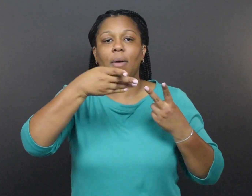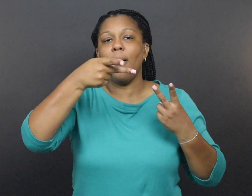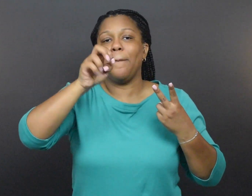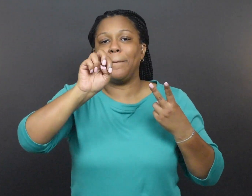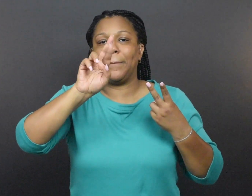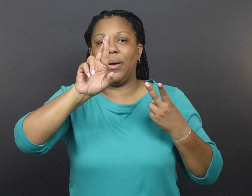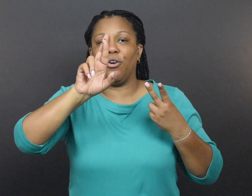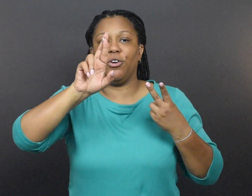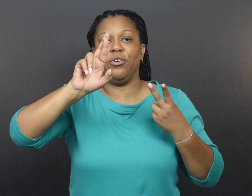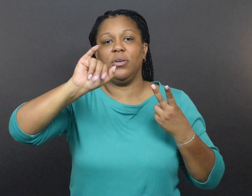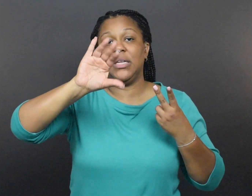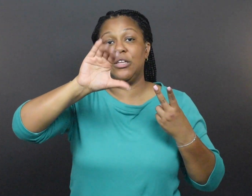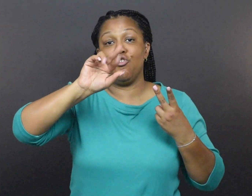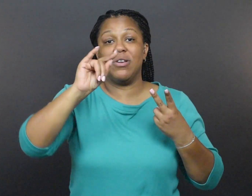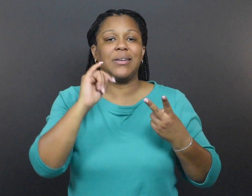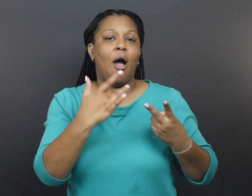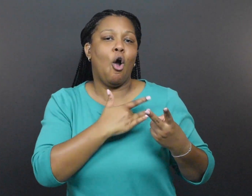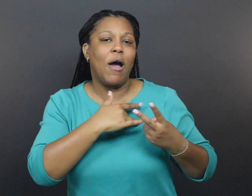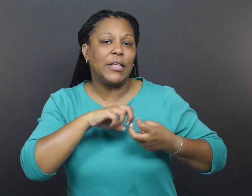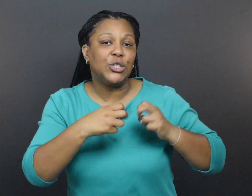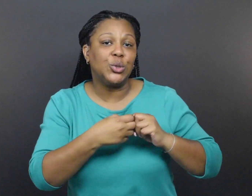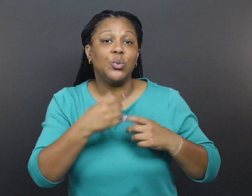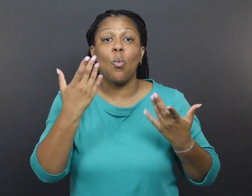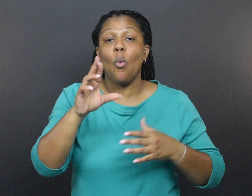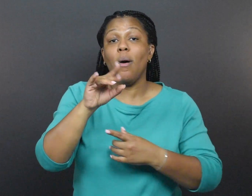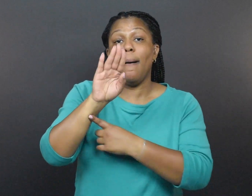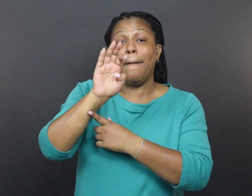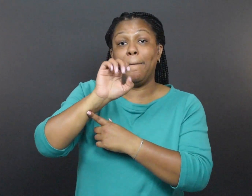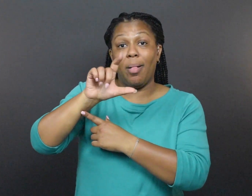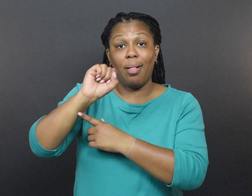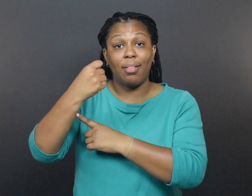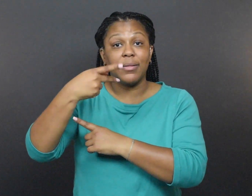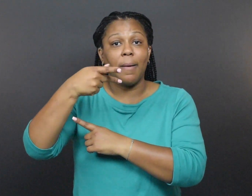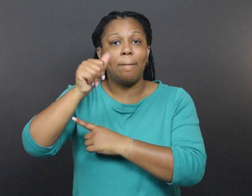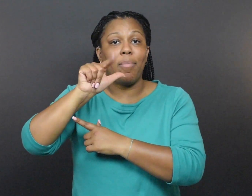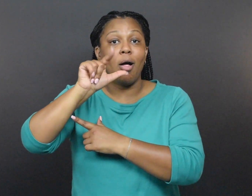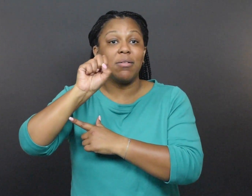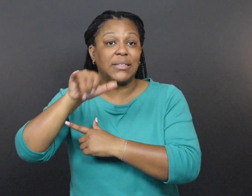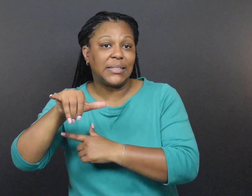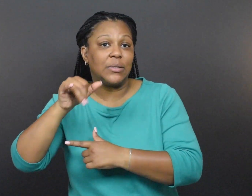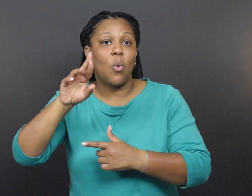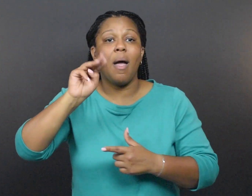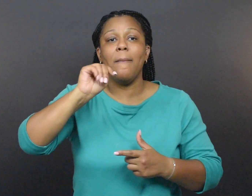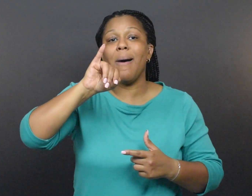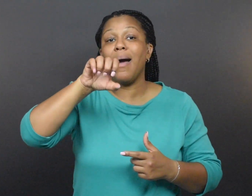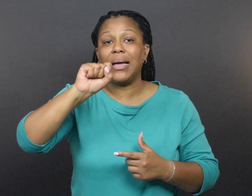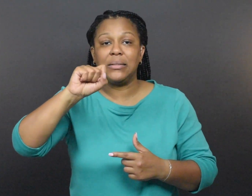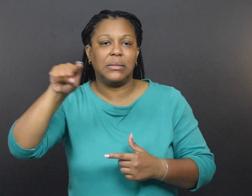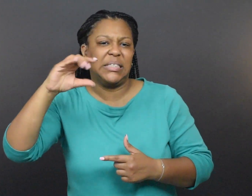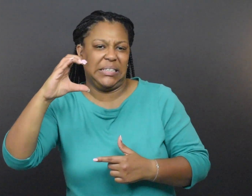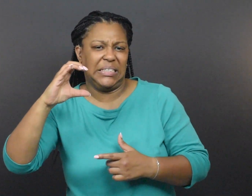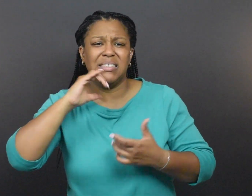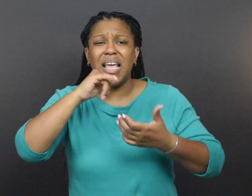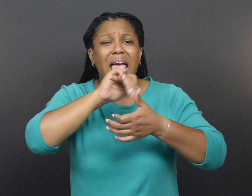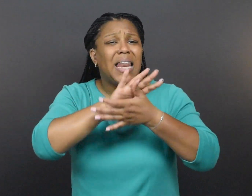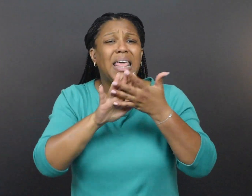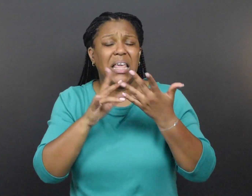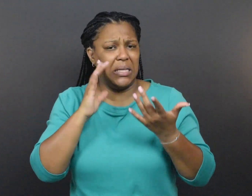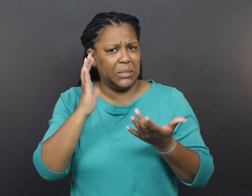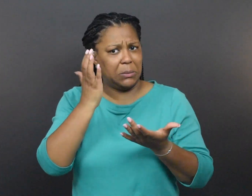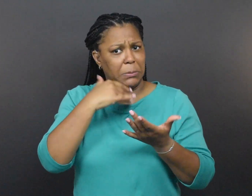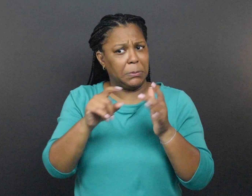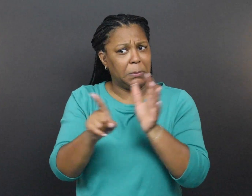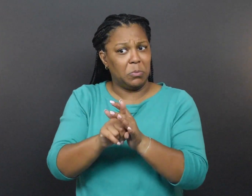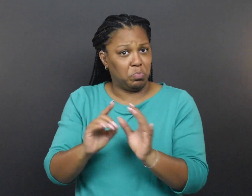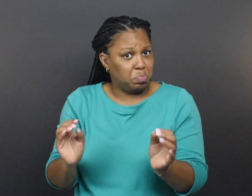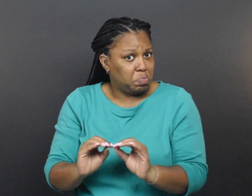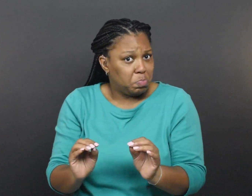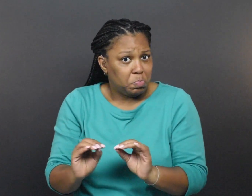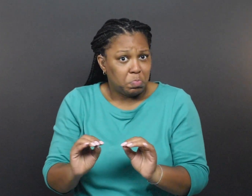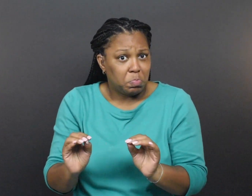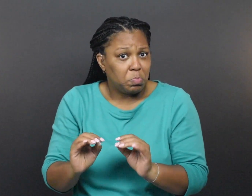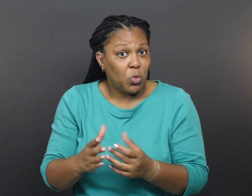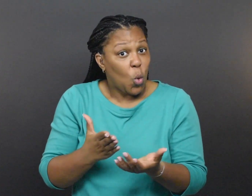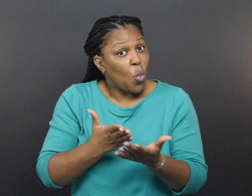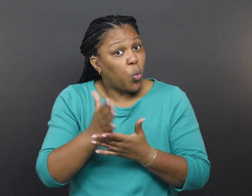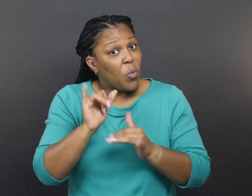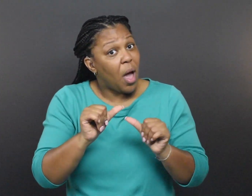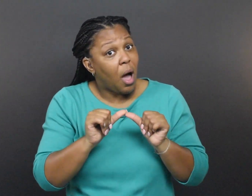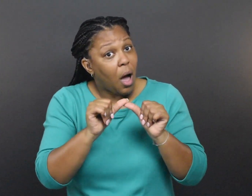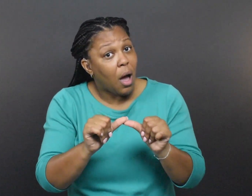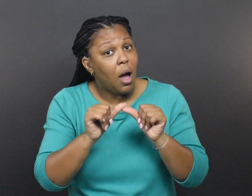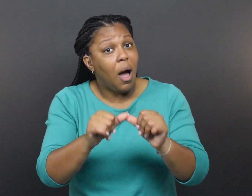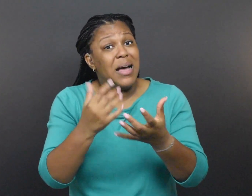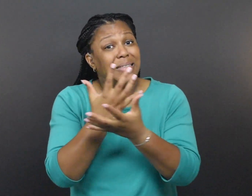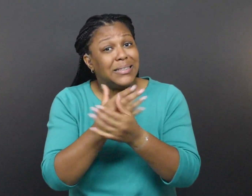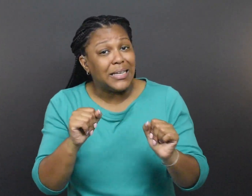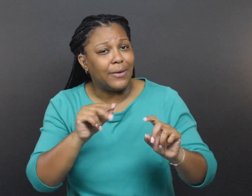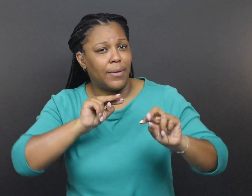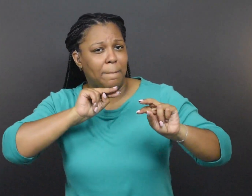myocarditis/pericarditis, Bell’s palsy or MIS-C. • Through continued safety monitoring,